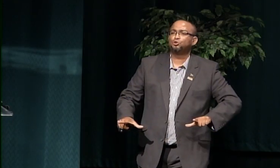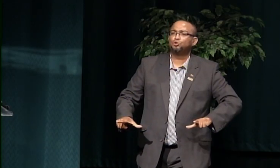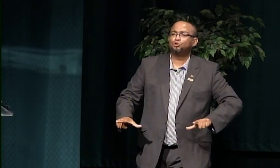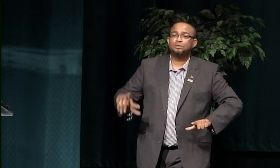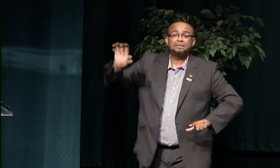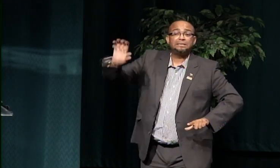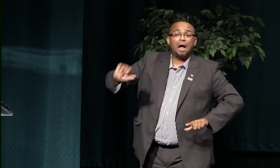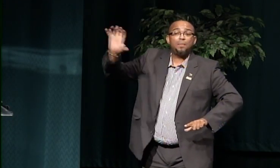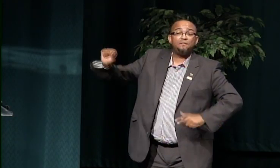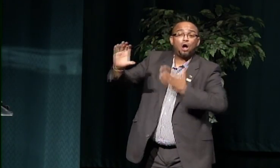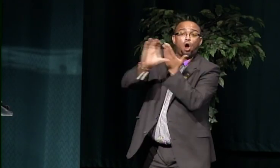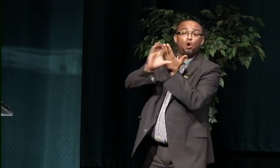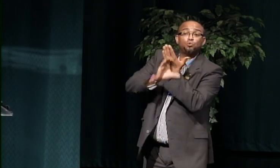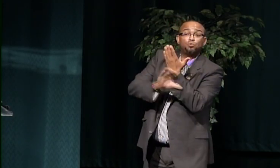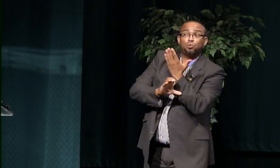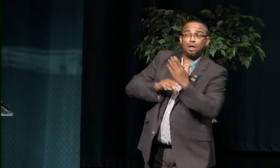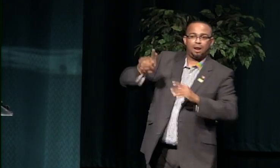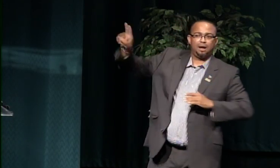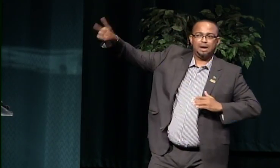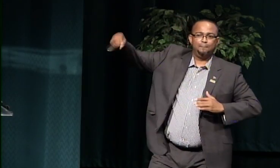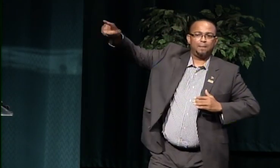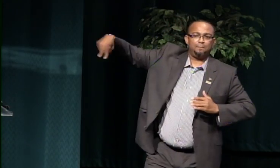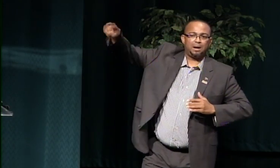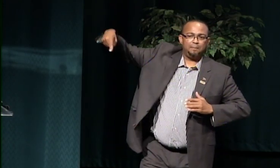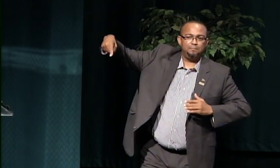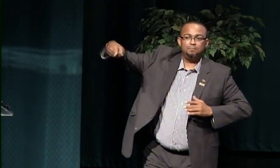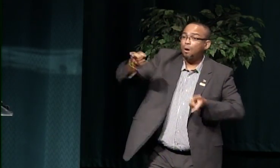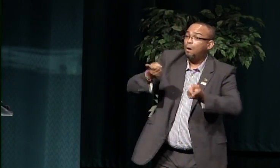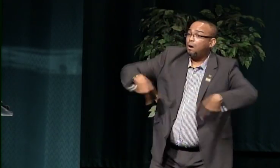in the schools of the deaf.